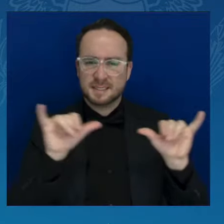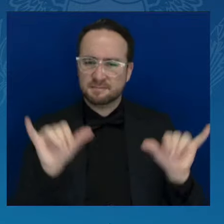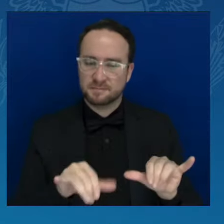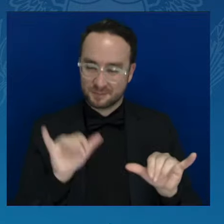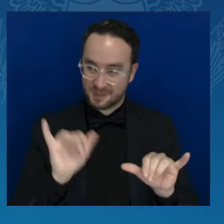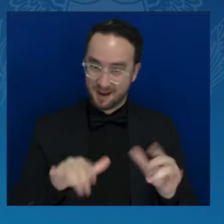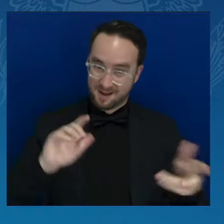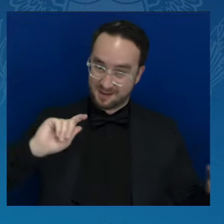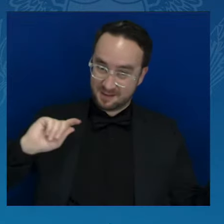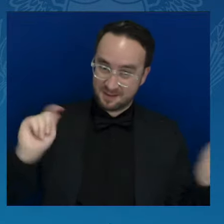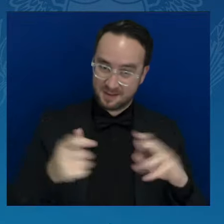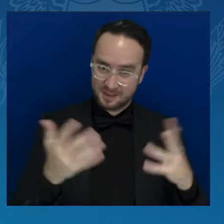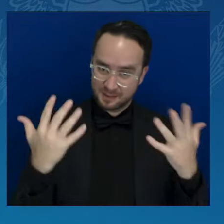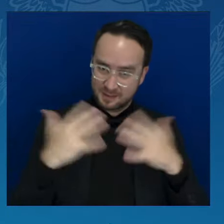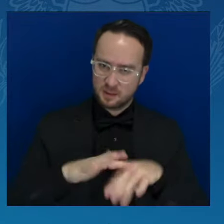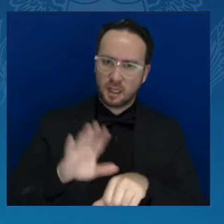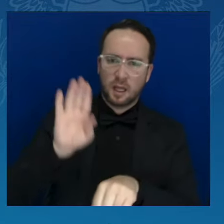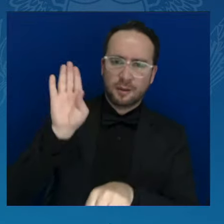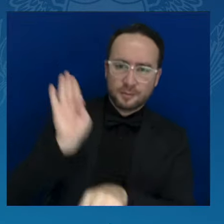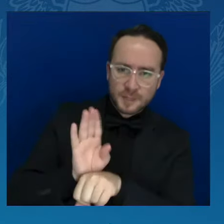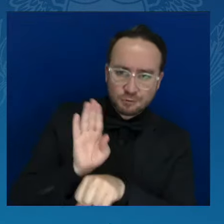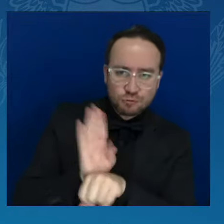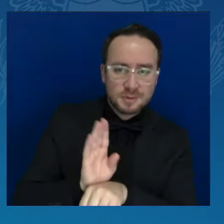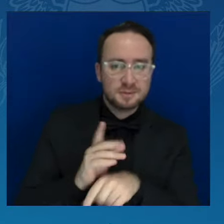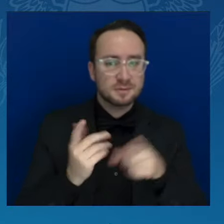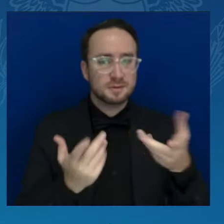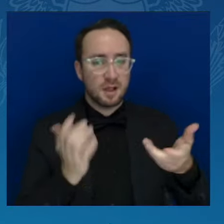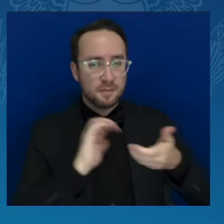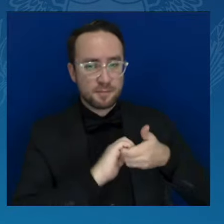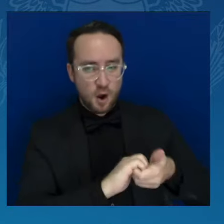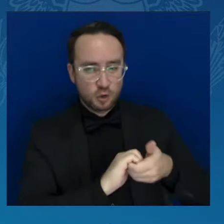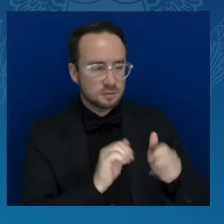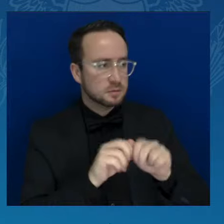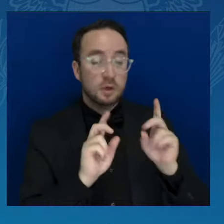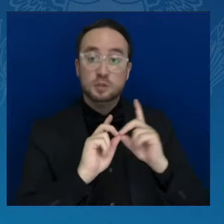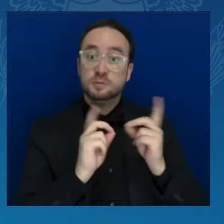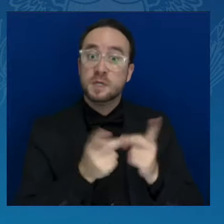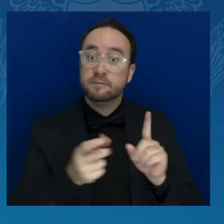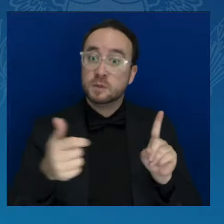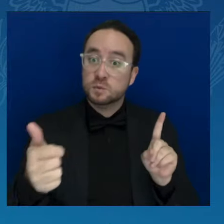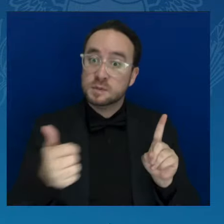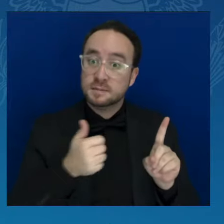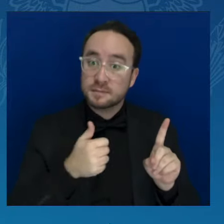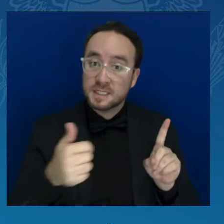and that we can lead well into the 21st century. Thanks so much, Phil. Advisor Gordon: Thanks, Don.